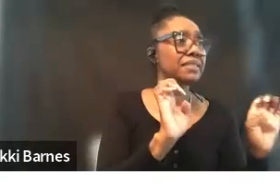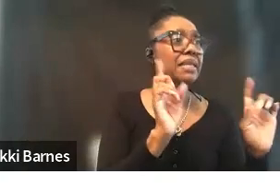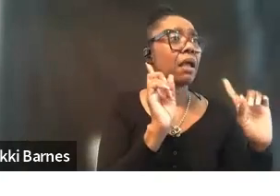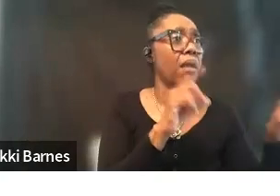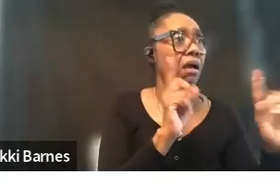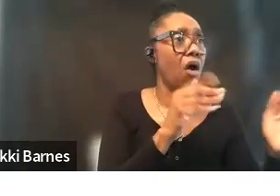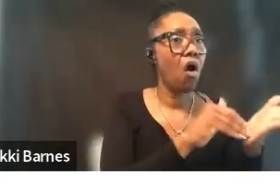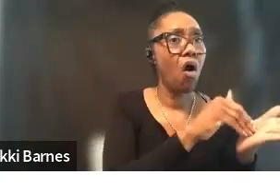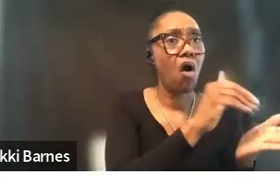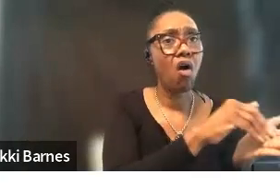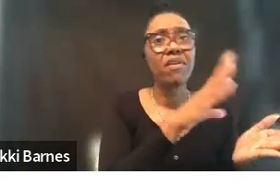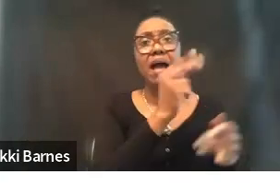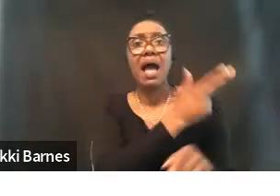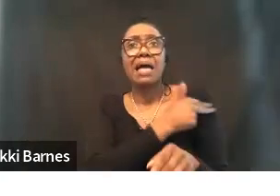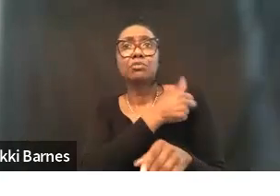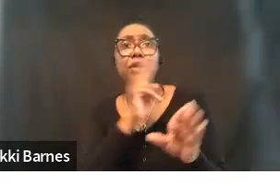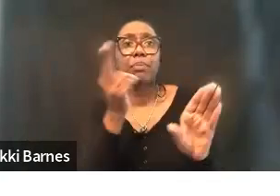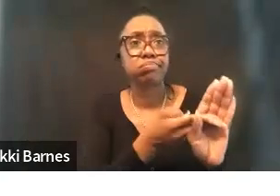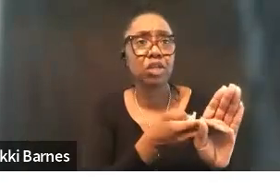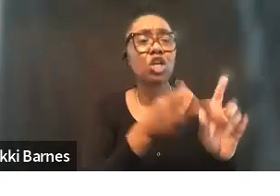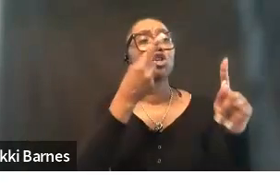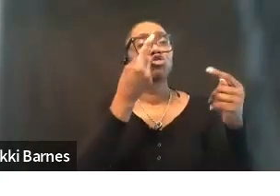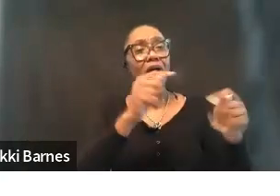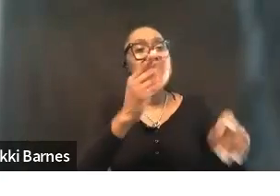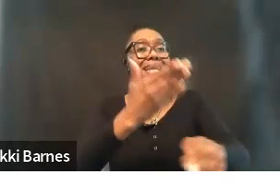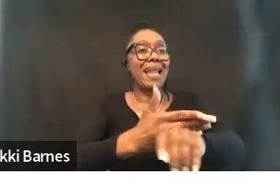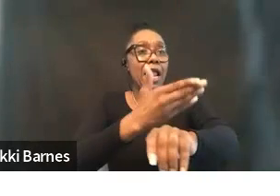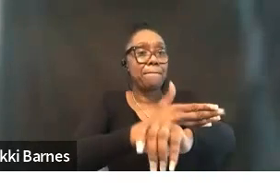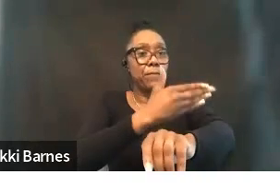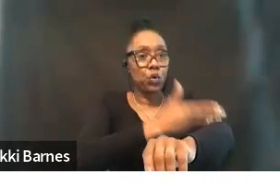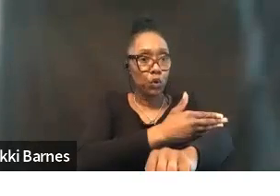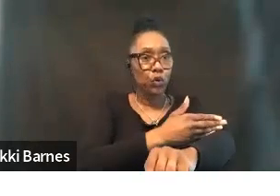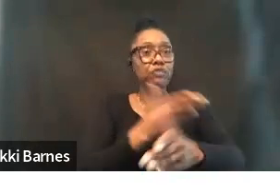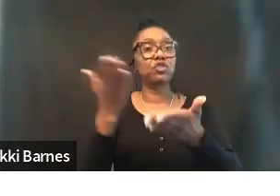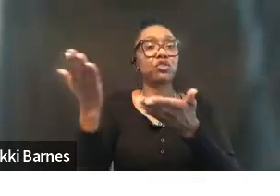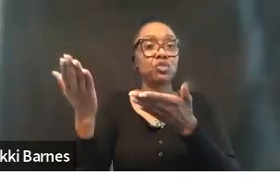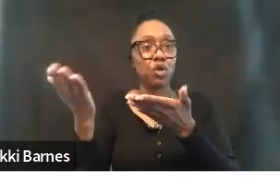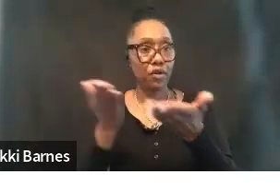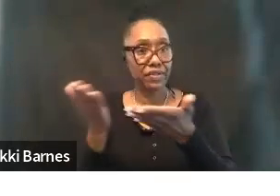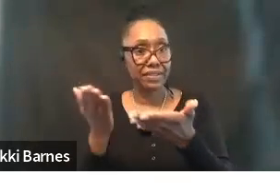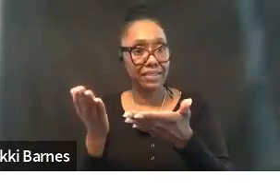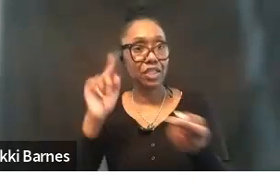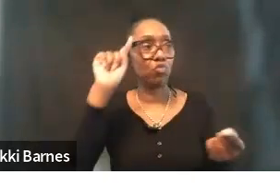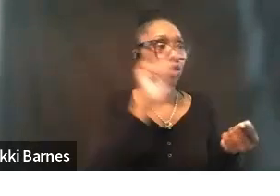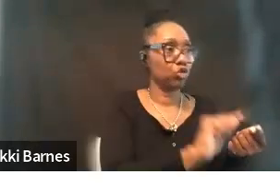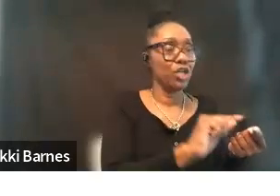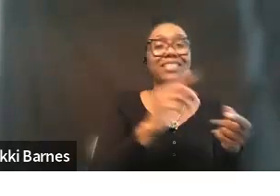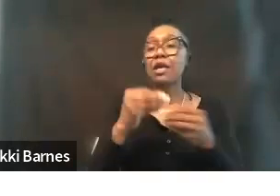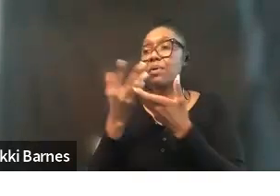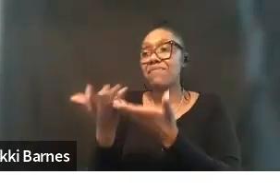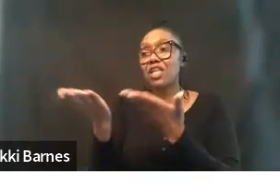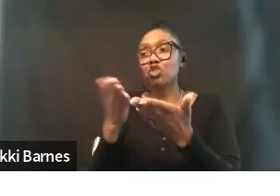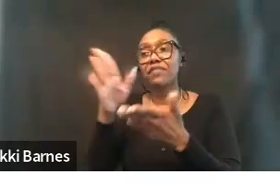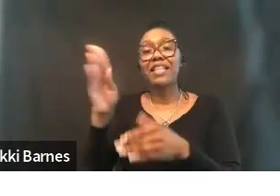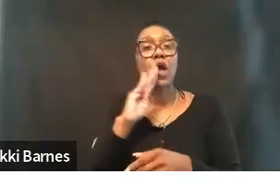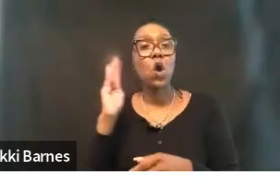And we had begun discussion with them to do a systems analysis where they can look at, even more formally than we already have.